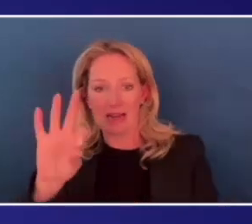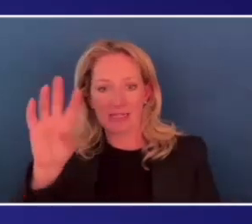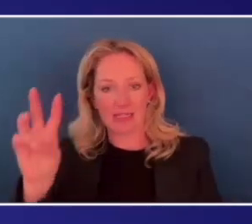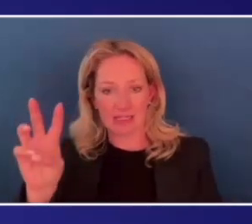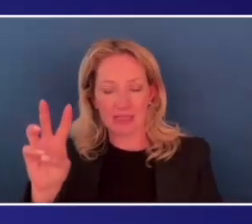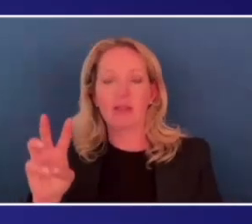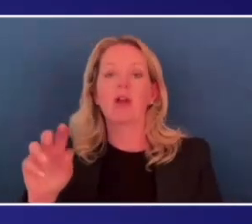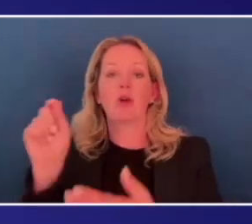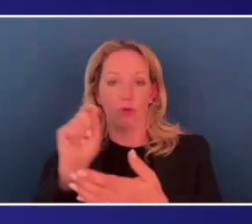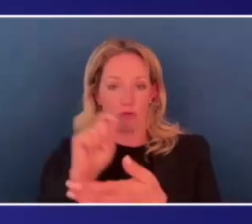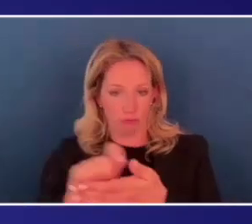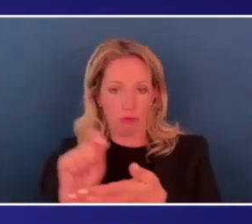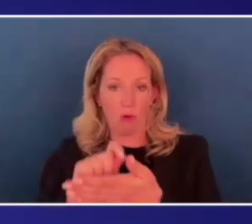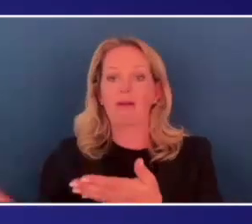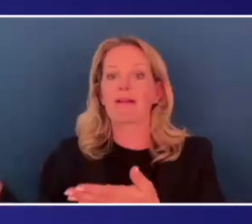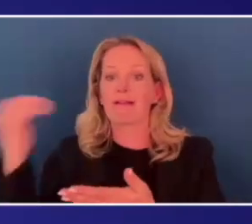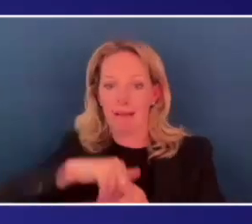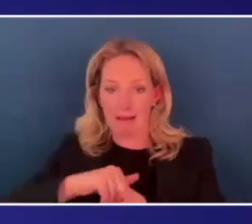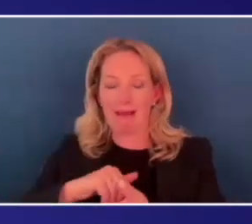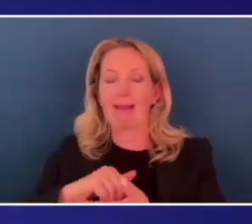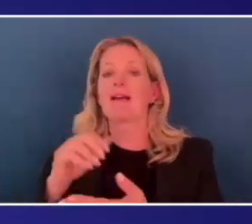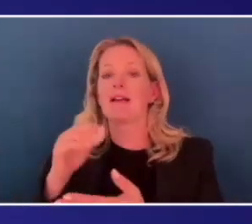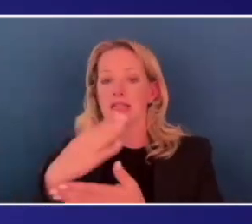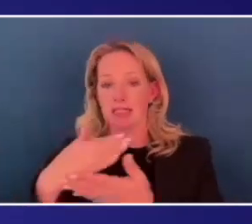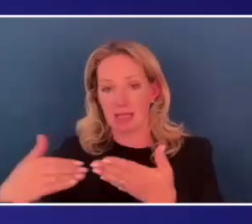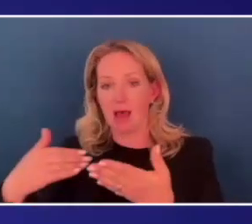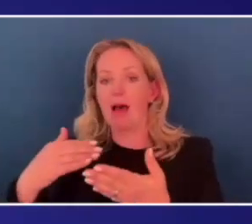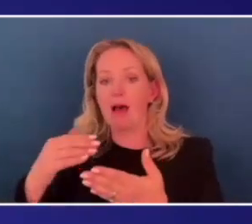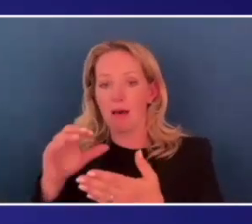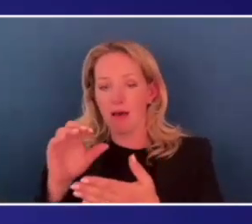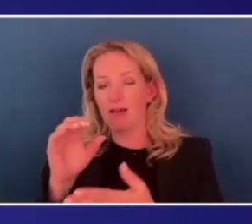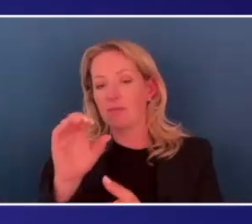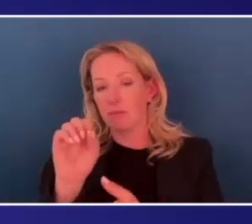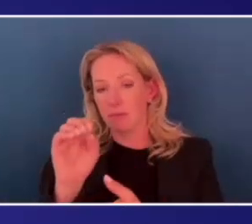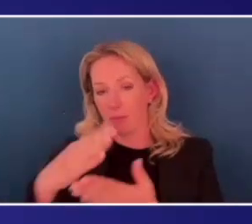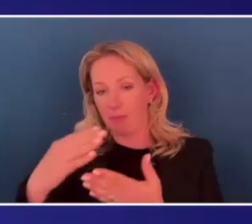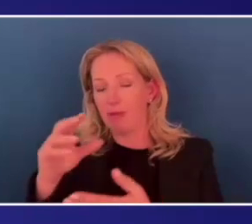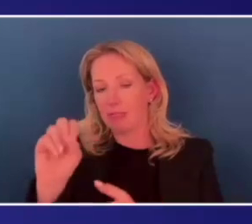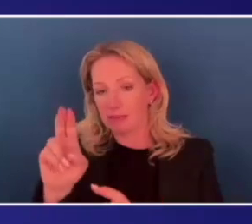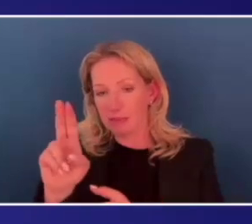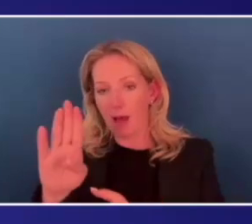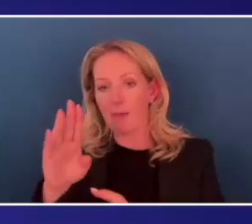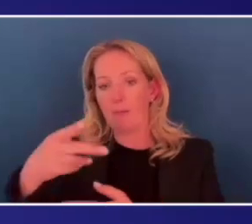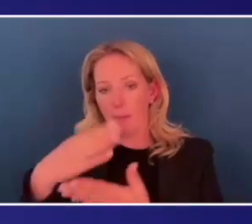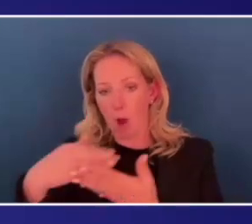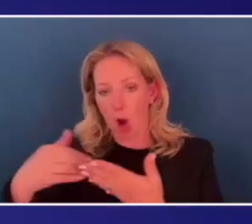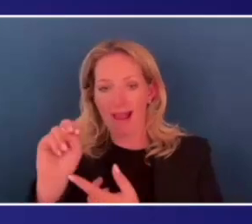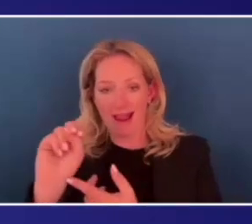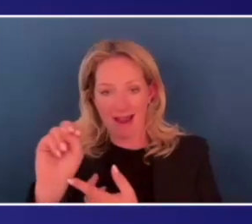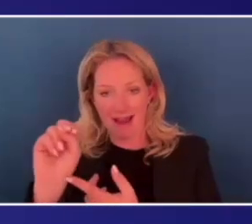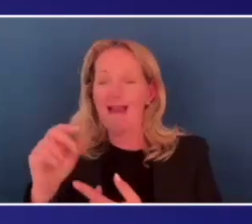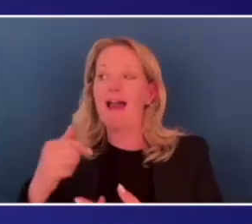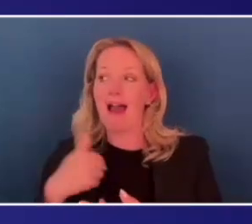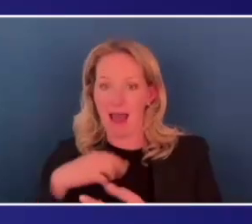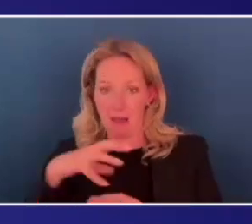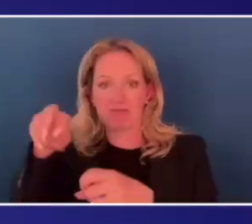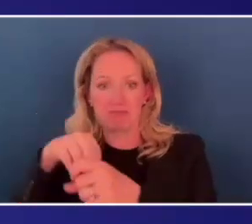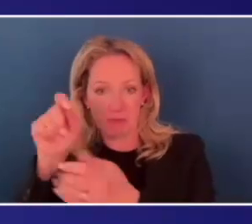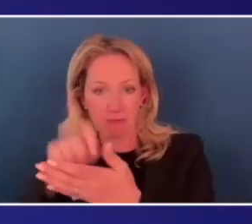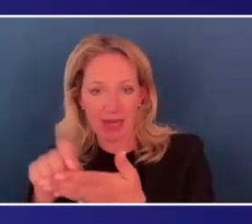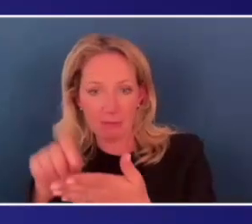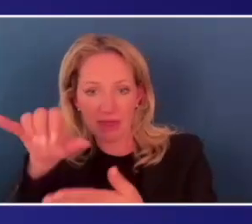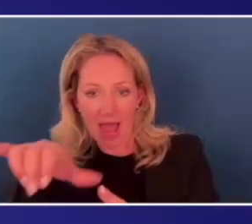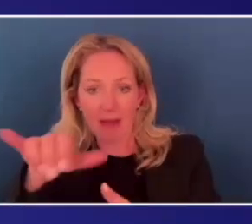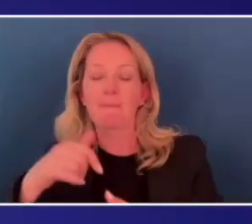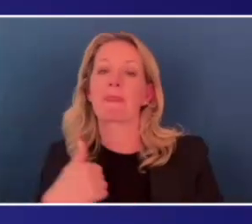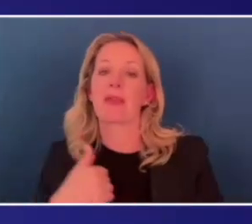I was one of the negotiators I've negotiated many times and I've helped to contribute to every higher education loss since 1,988.